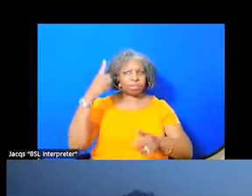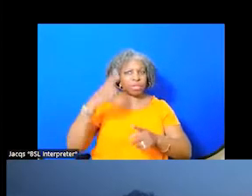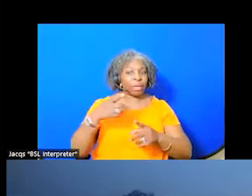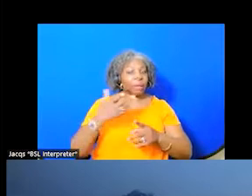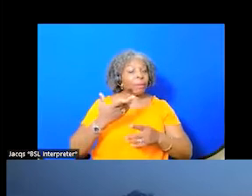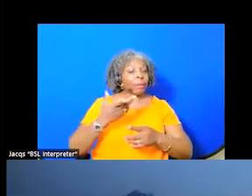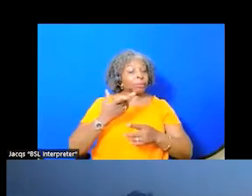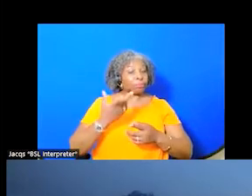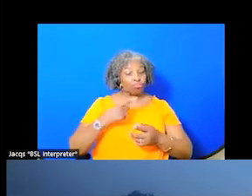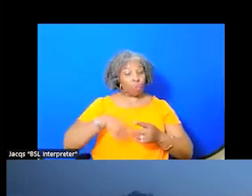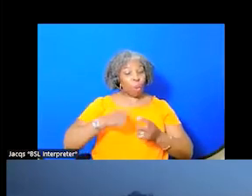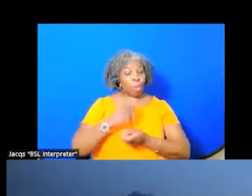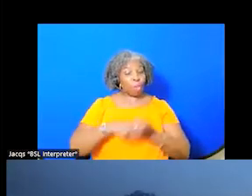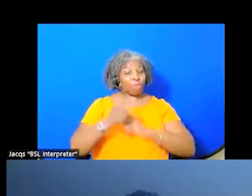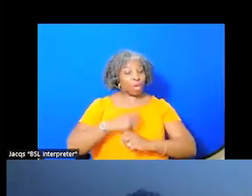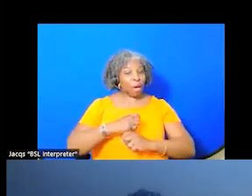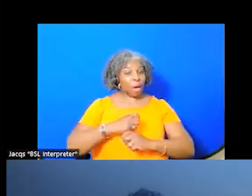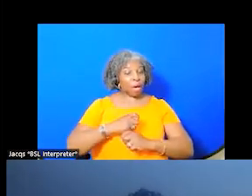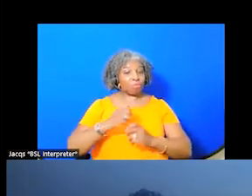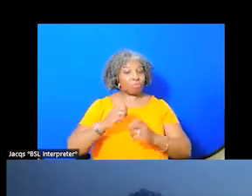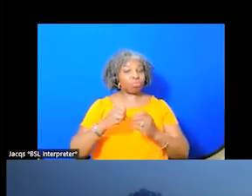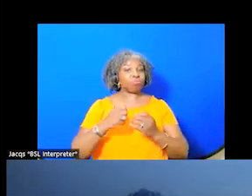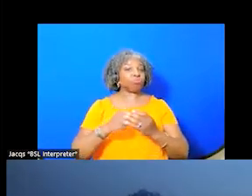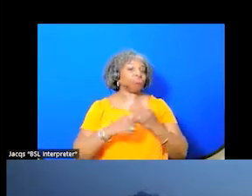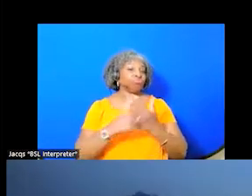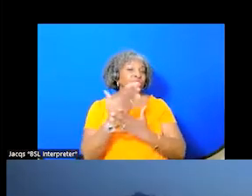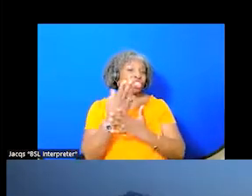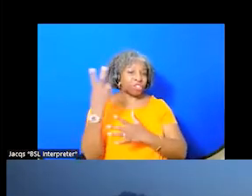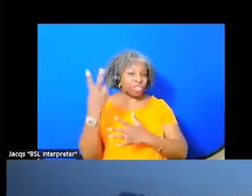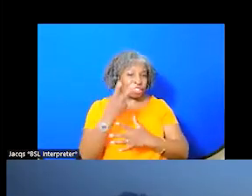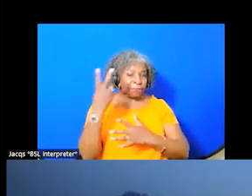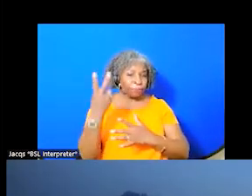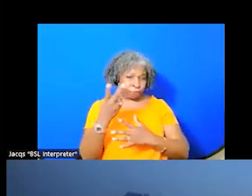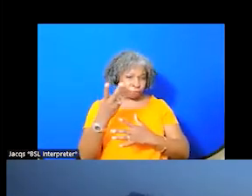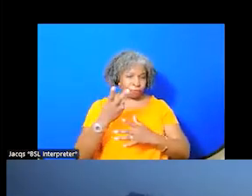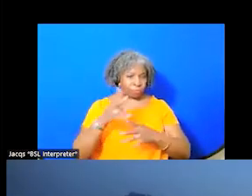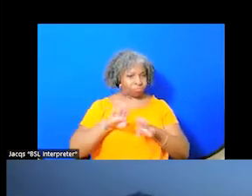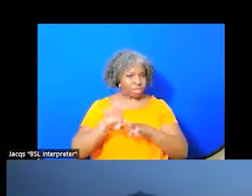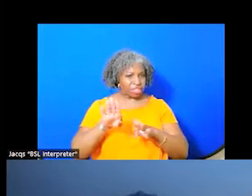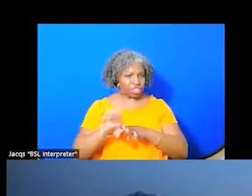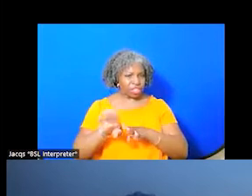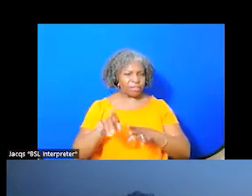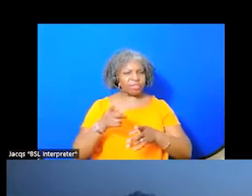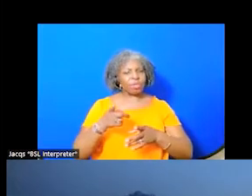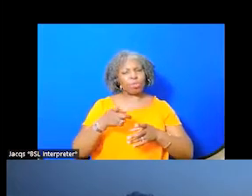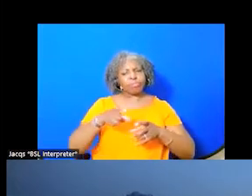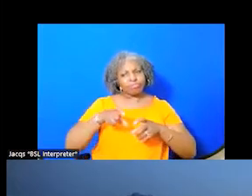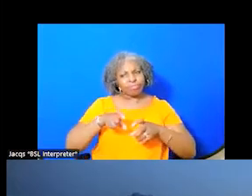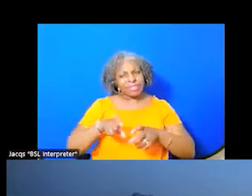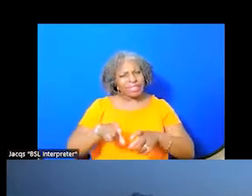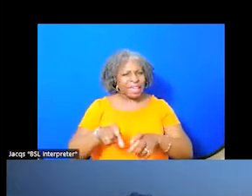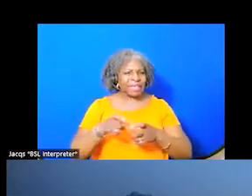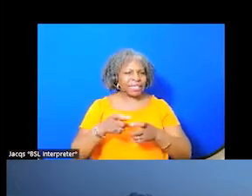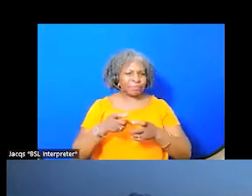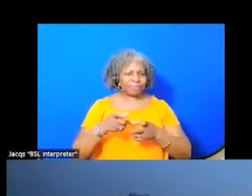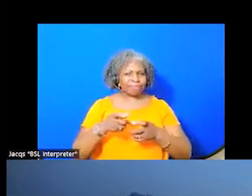I have for me, going beyond sustainability means moving to regenerative design and development.